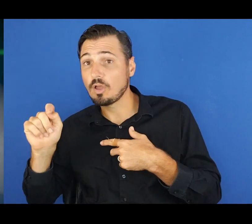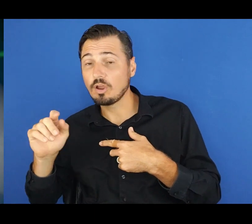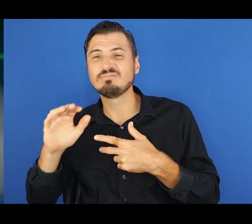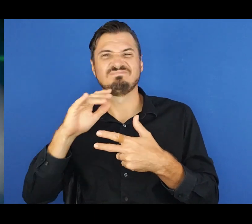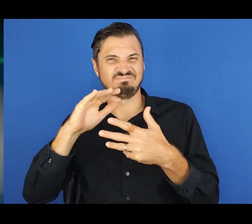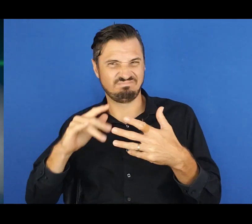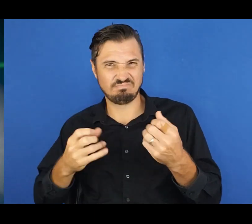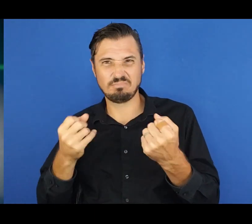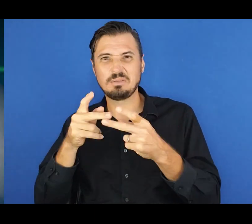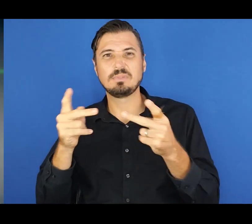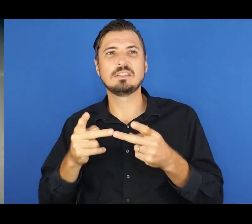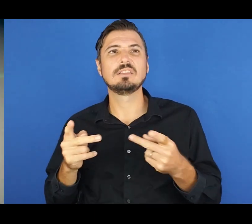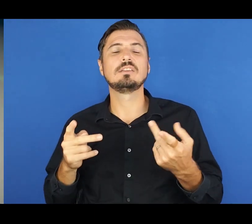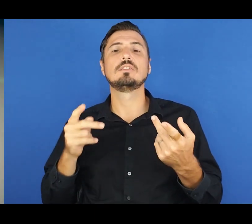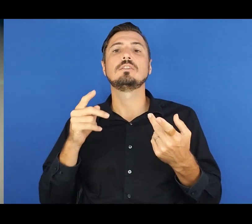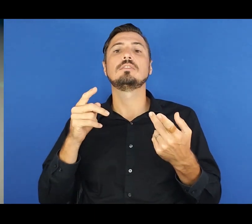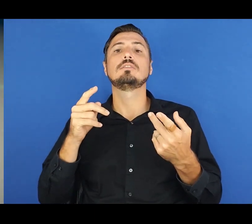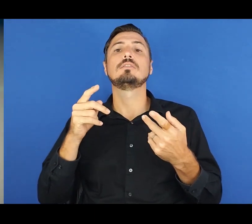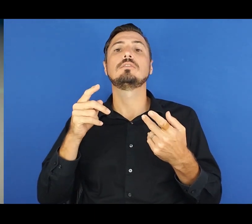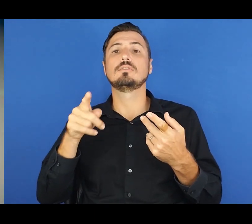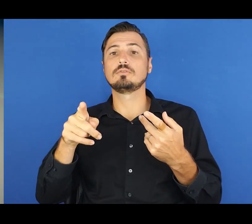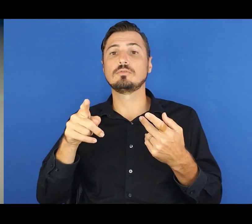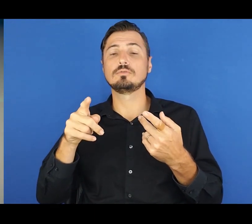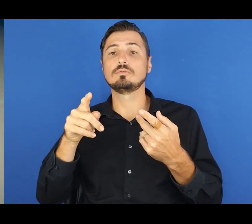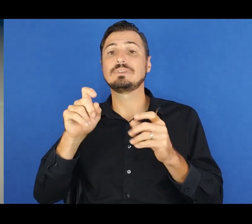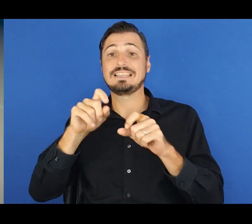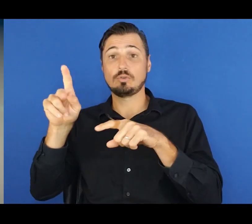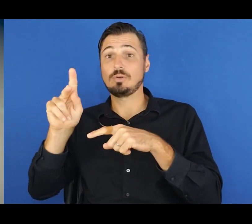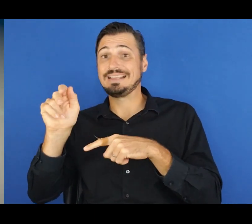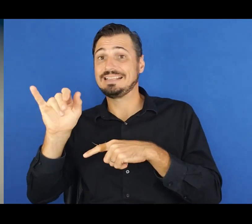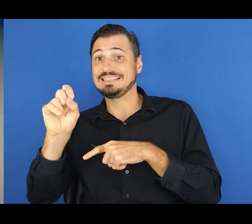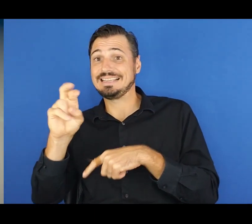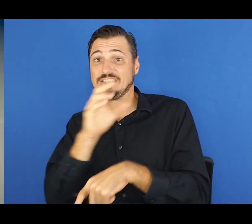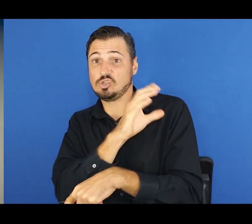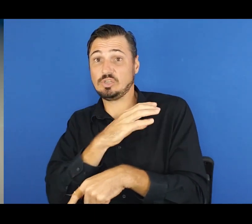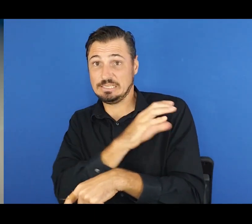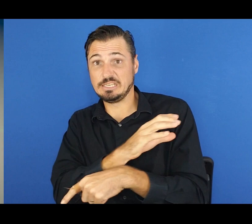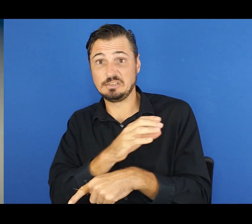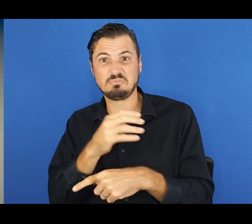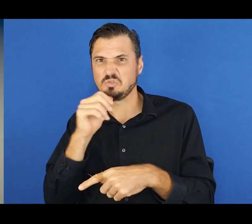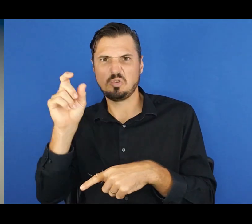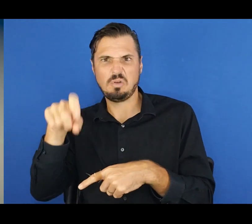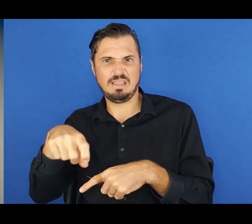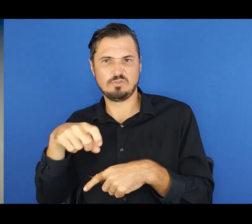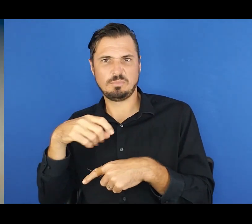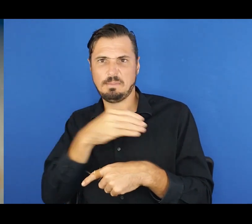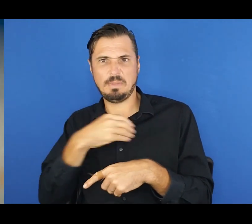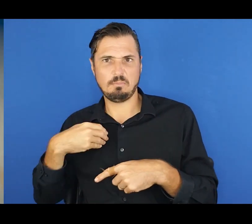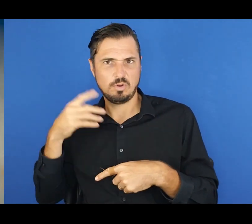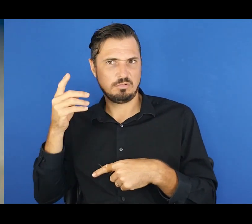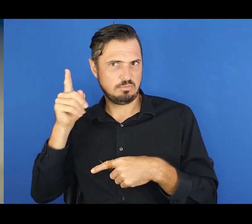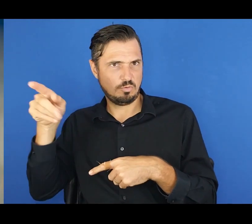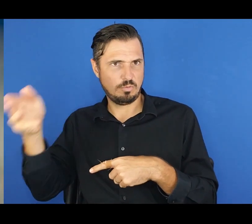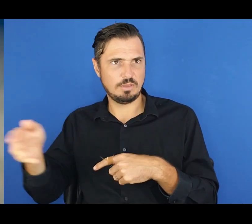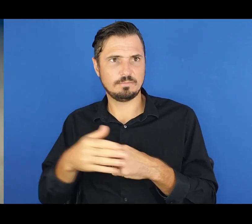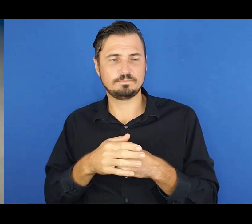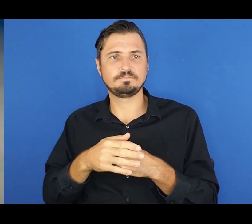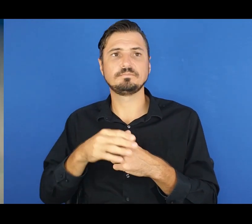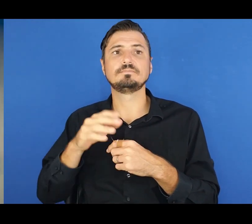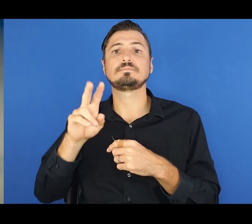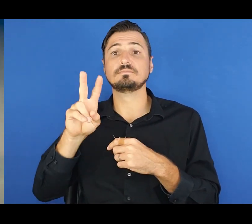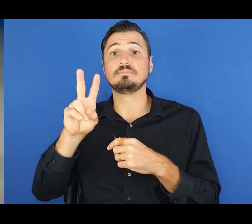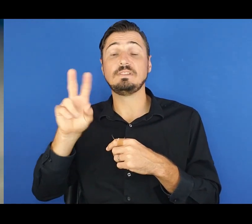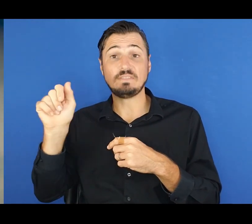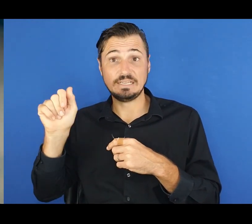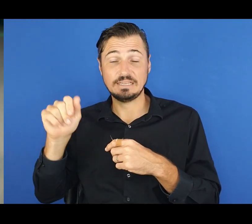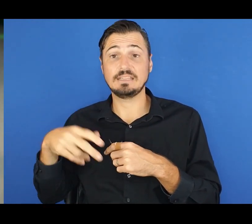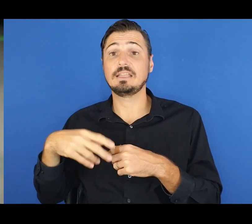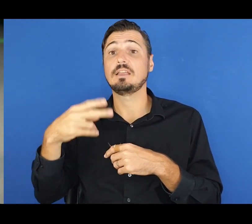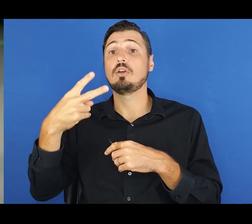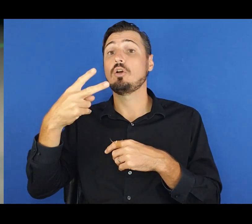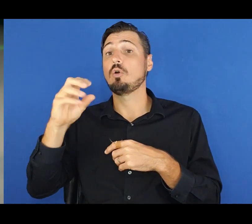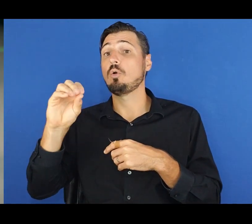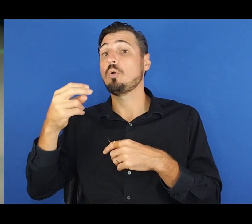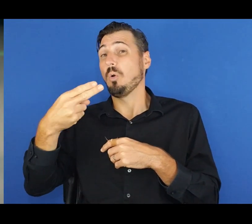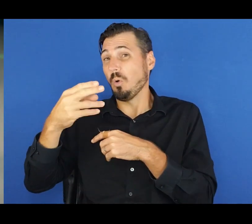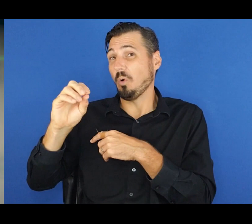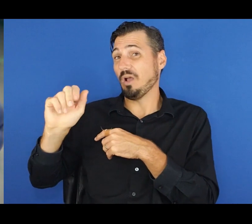member to make an appointment there. Ho‘ola Lahui clinics offer vaccine for their patients, and the VA is offering vaccine to all veterans enrolled in VA healthcare.